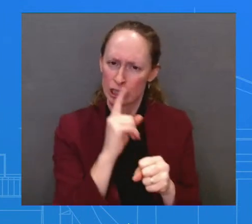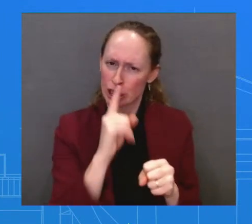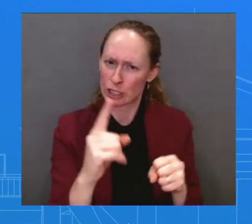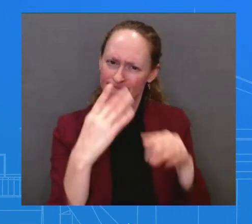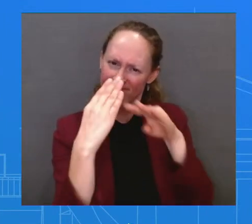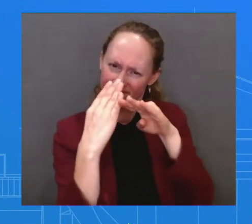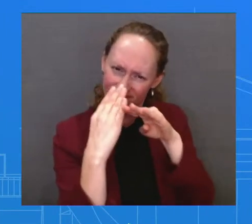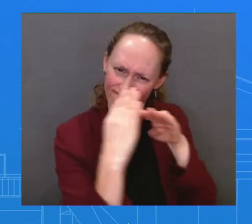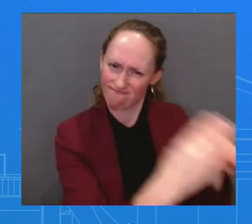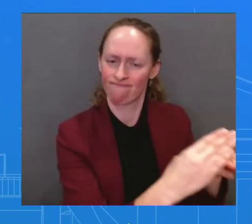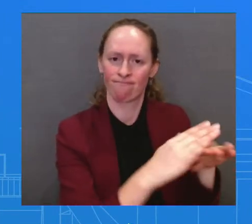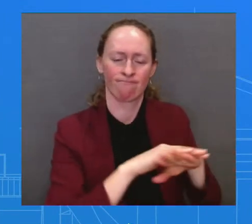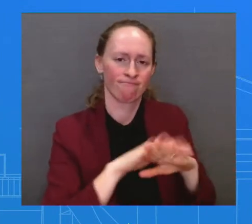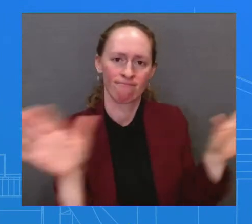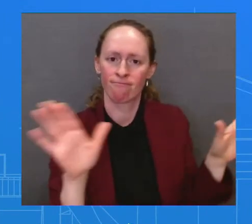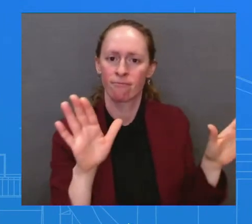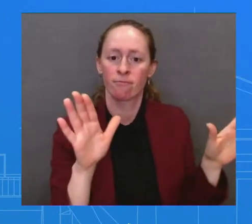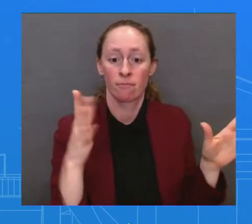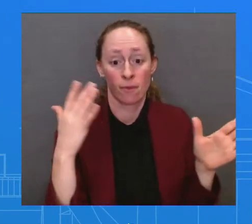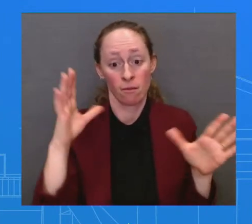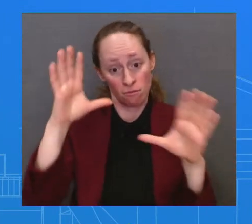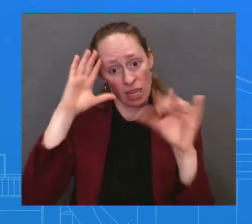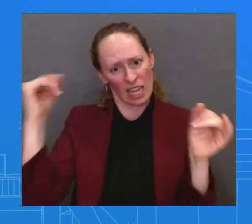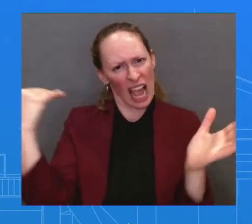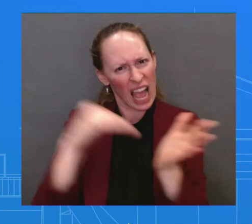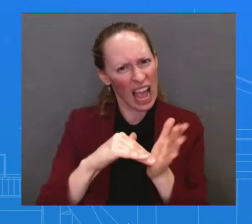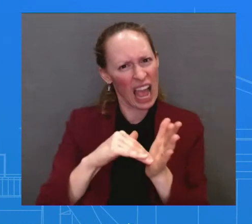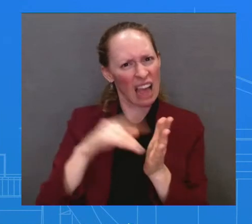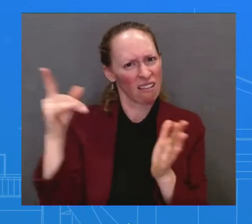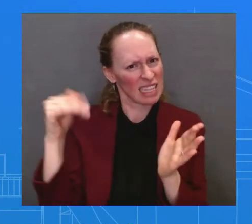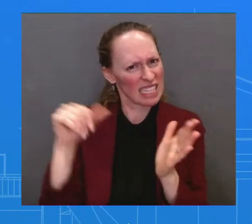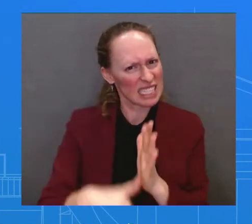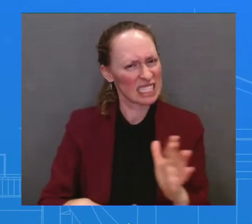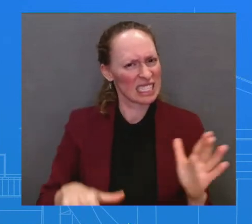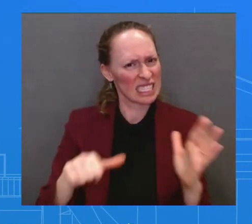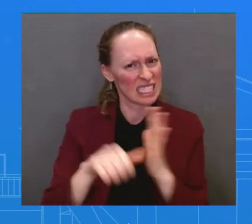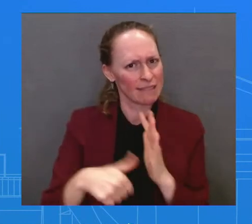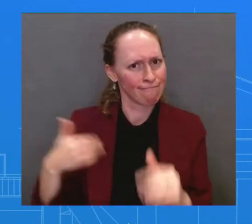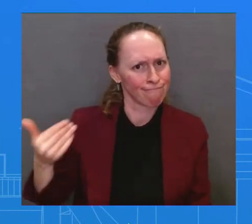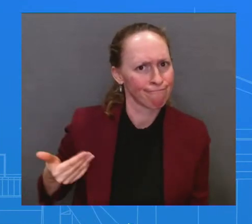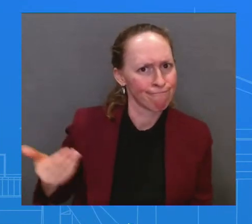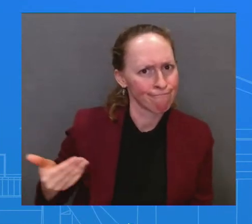to ensure that Iran never gets a nuclear weapon so this hypothetical never comes to pass.